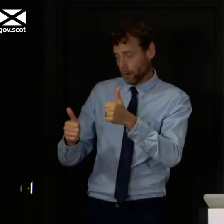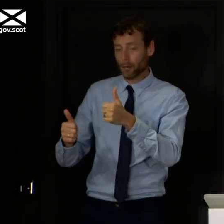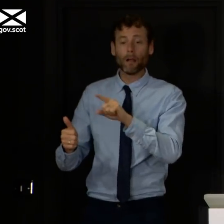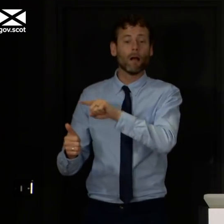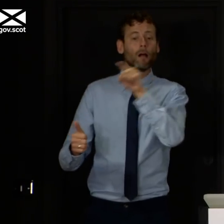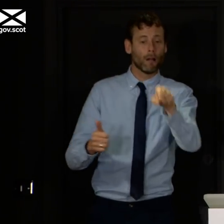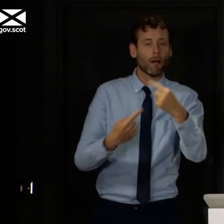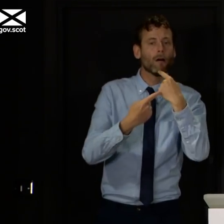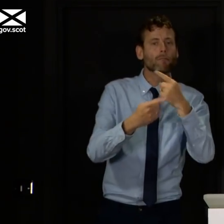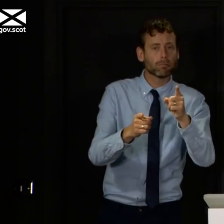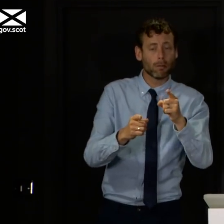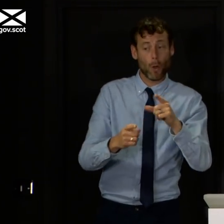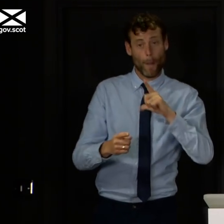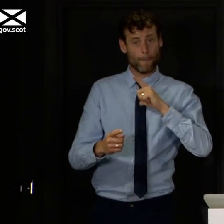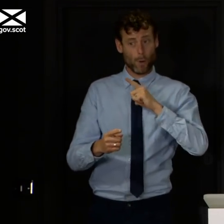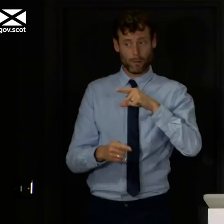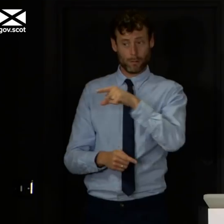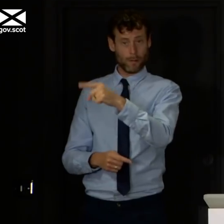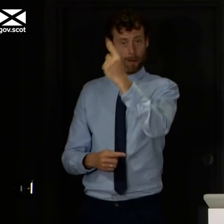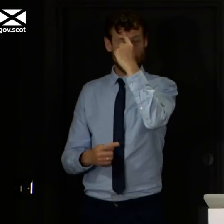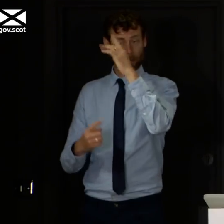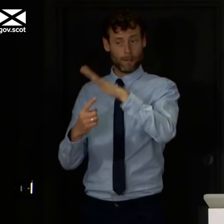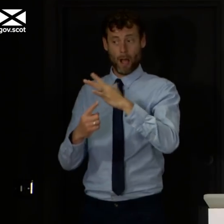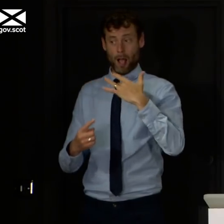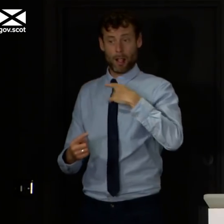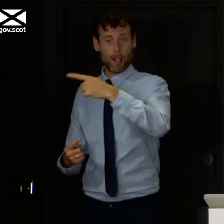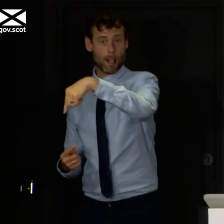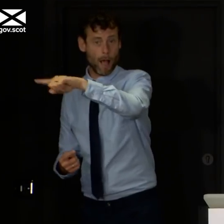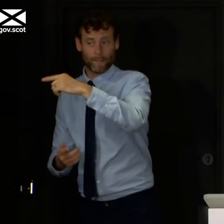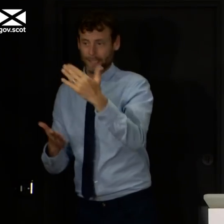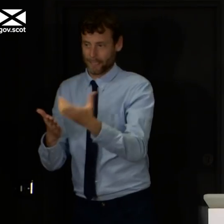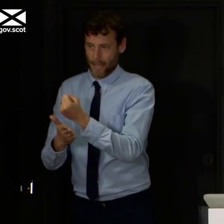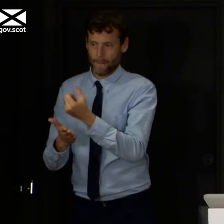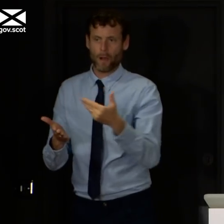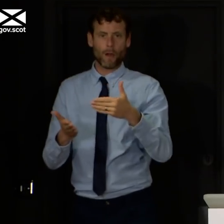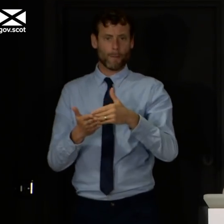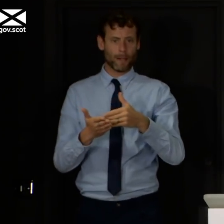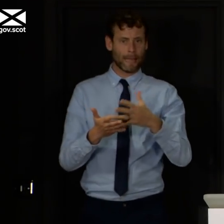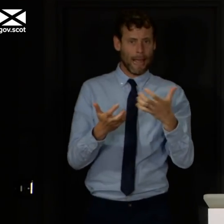and life and in the interests of the economy too. And I hope we can move forward on that basis.